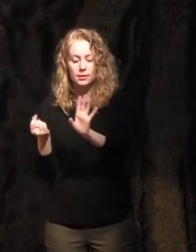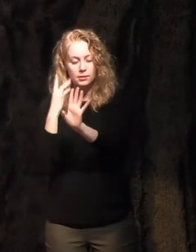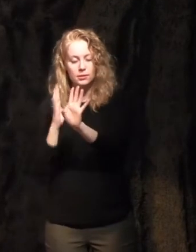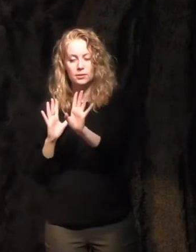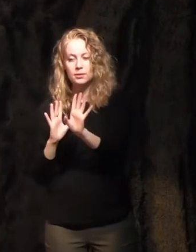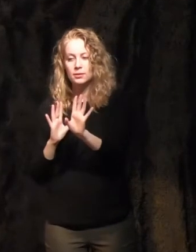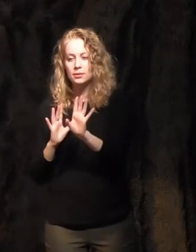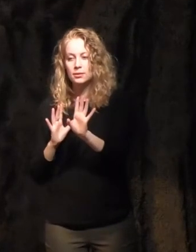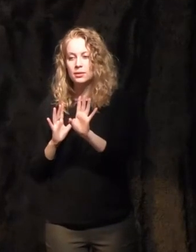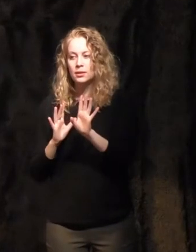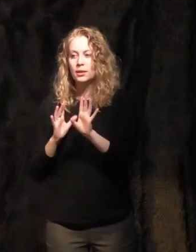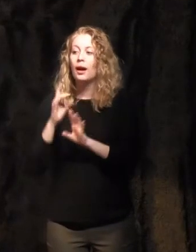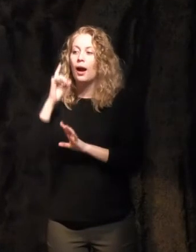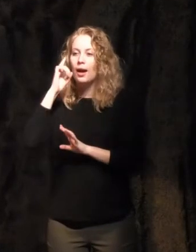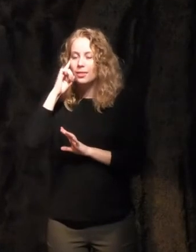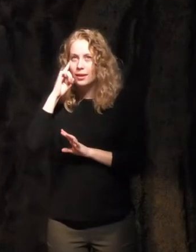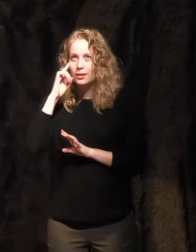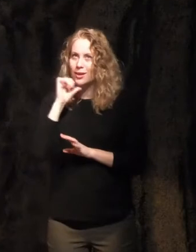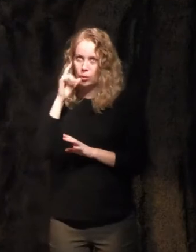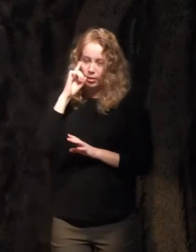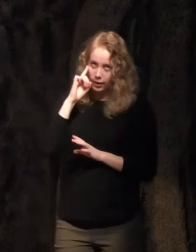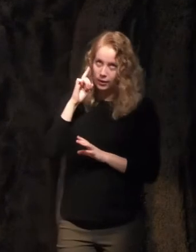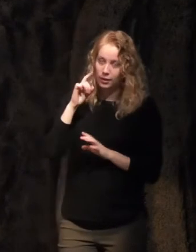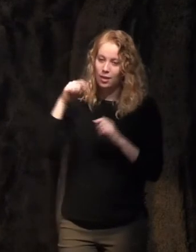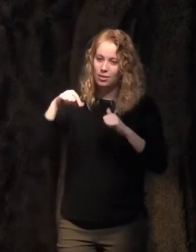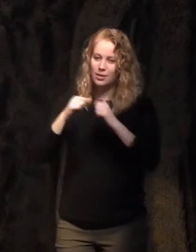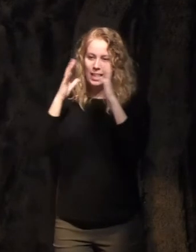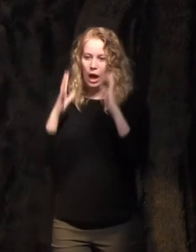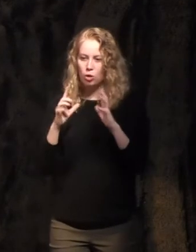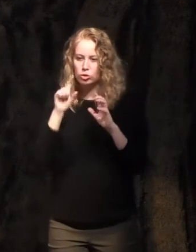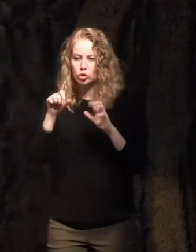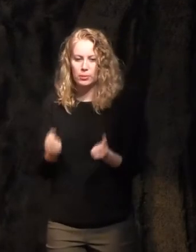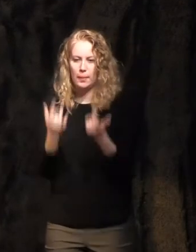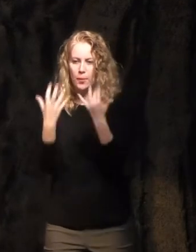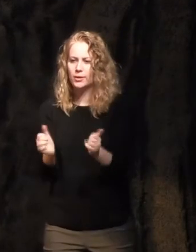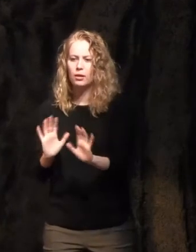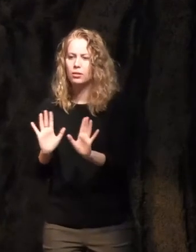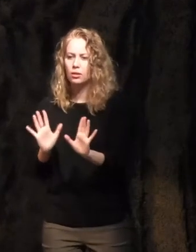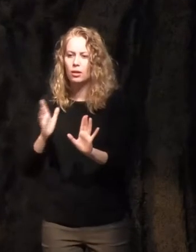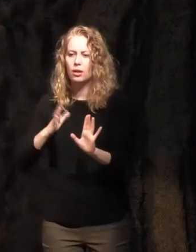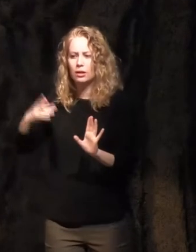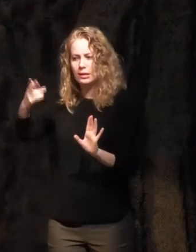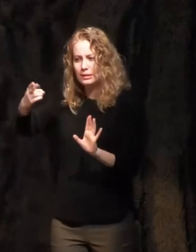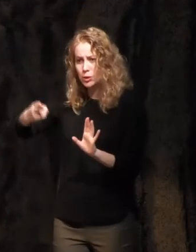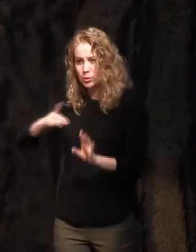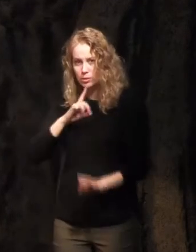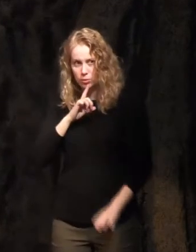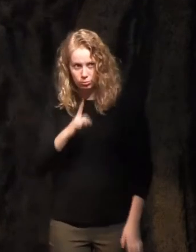or I think I don't think that this house should be burned down. All these histories are real on all sides